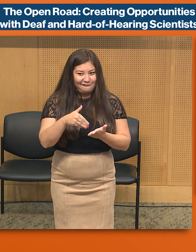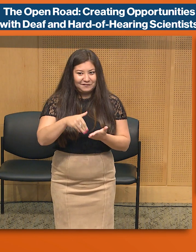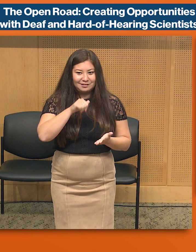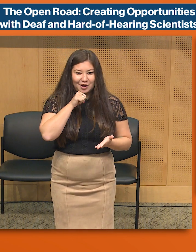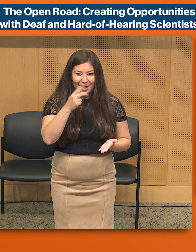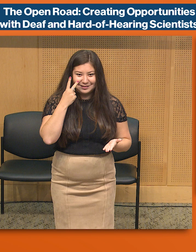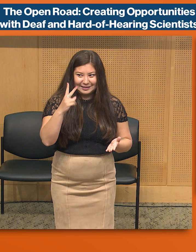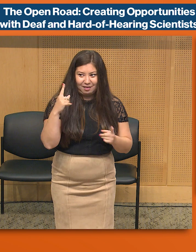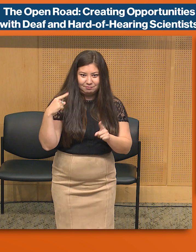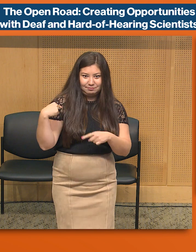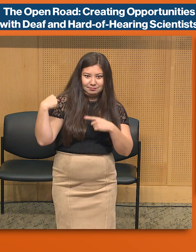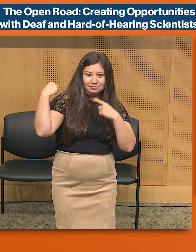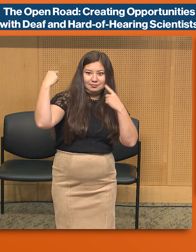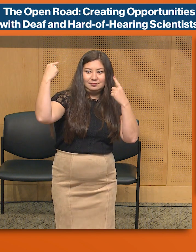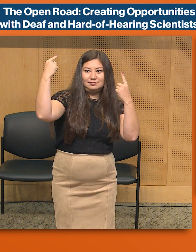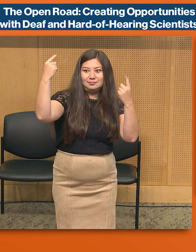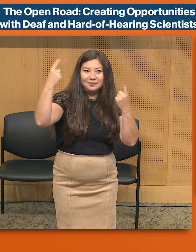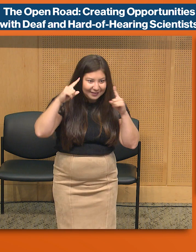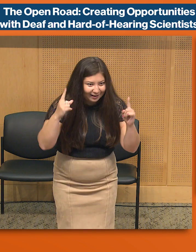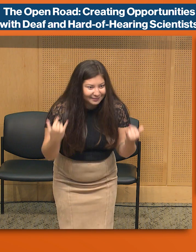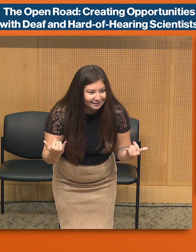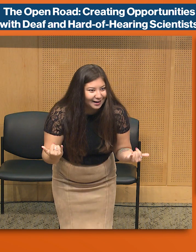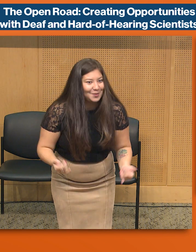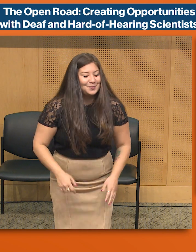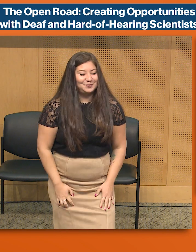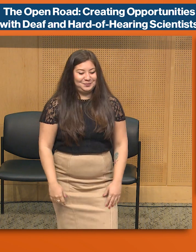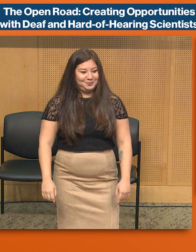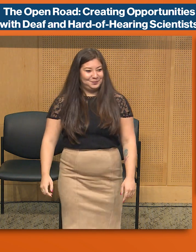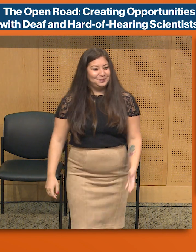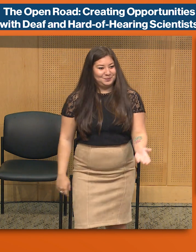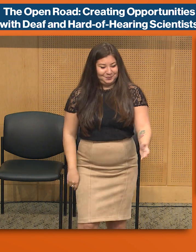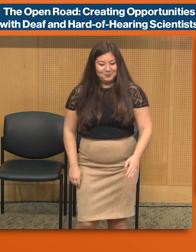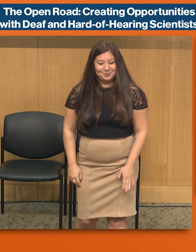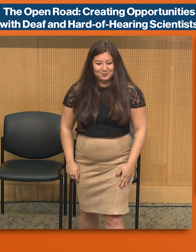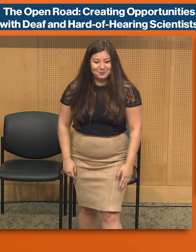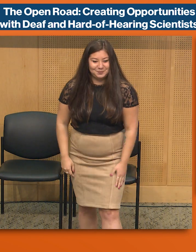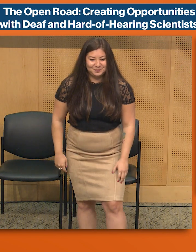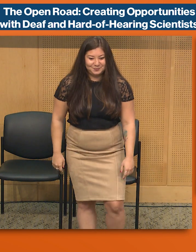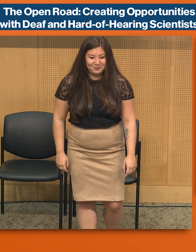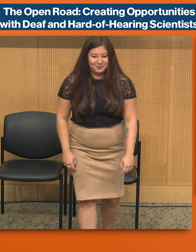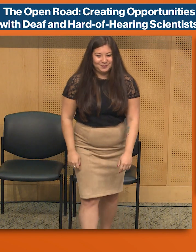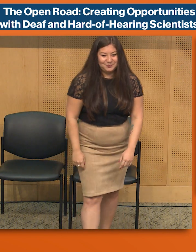Deaf scientists here with us today, so, I want to talk about what we do from here.